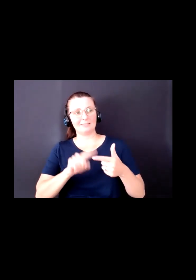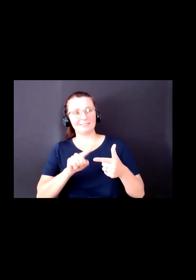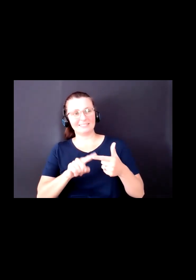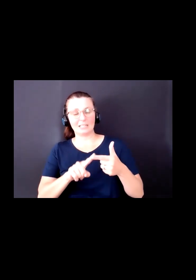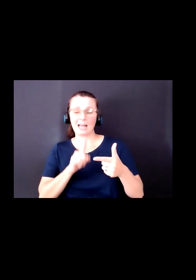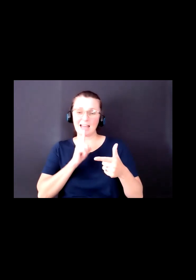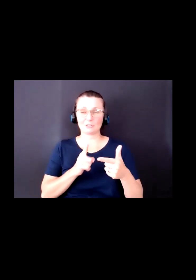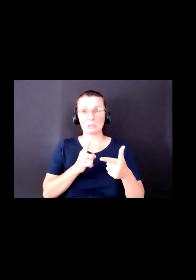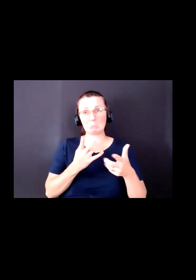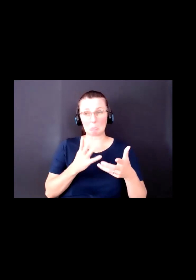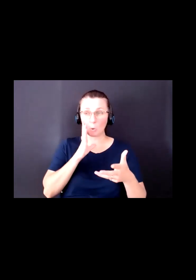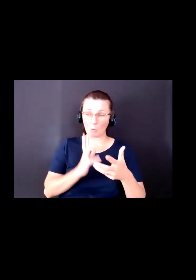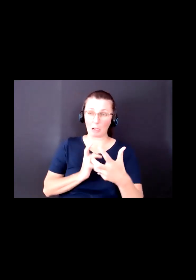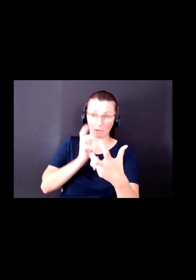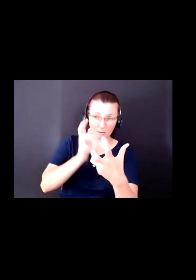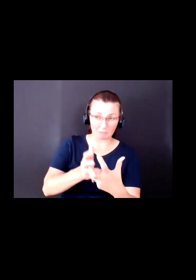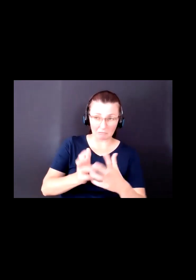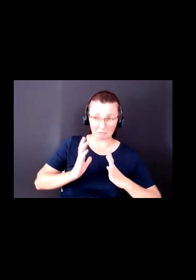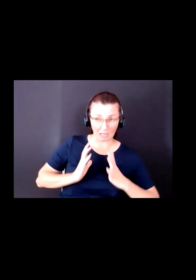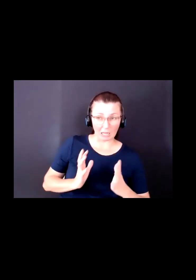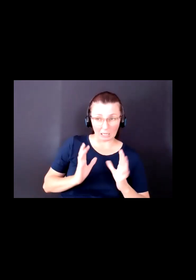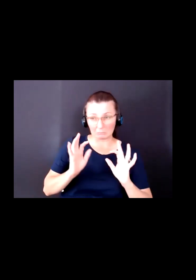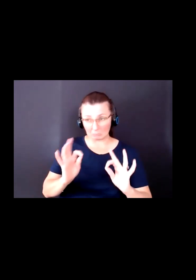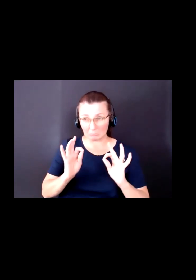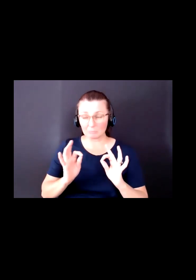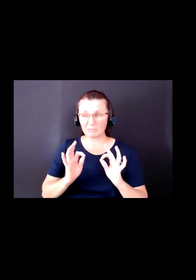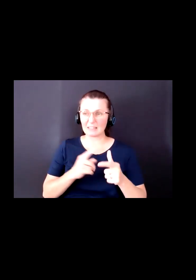in a fundamental alteration or undue burden.